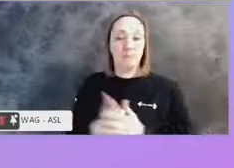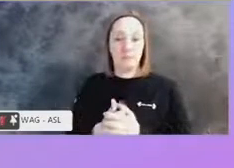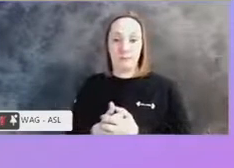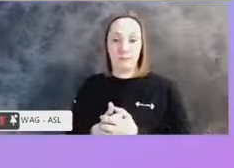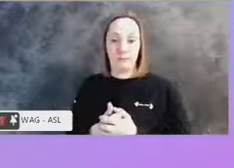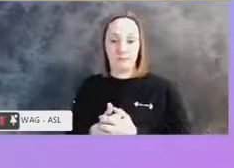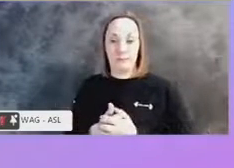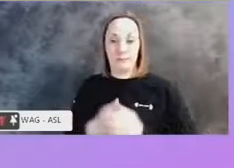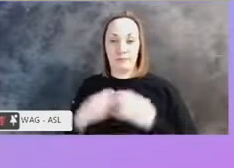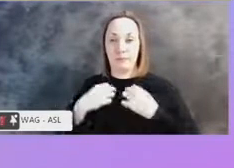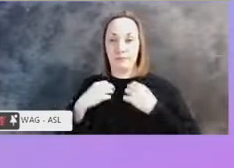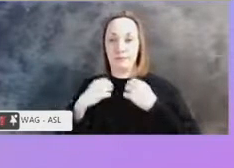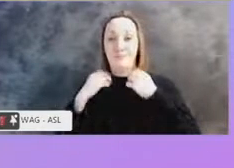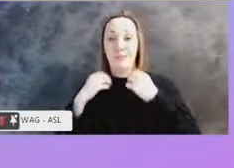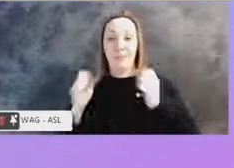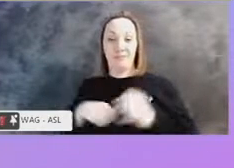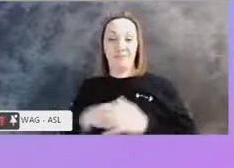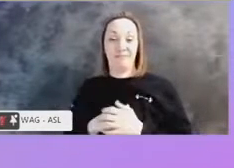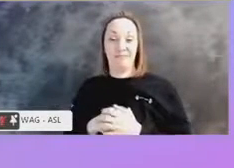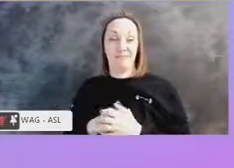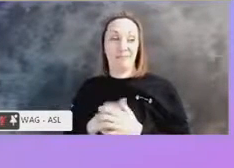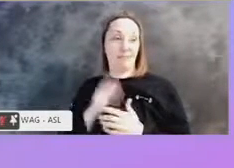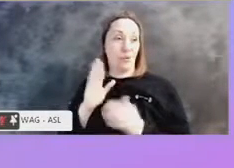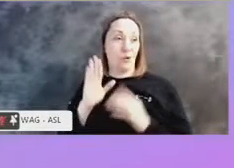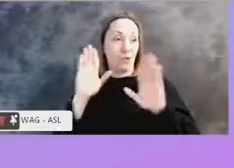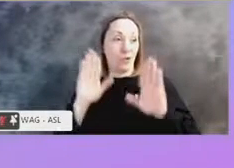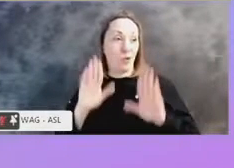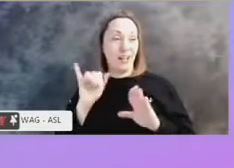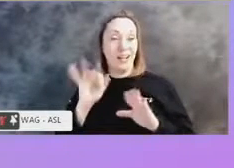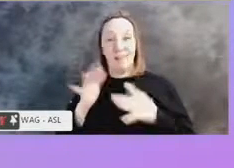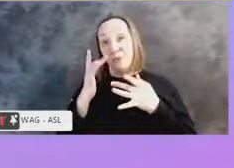find a link to that form here we will get in touch and we